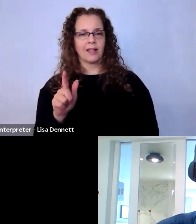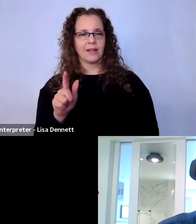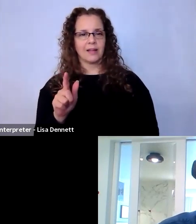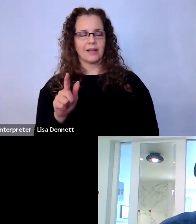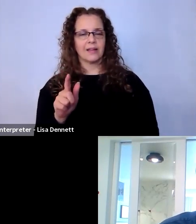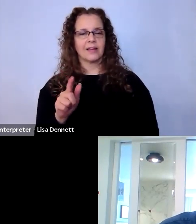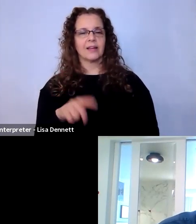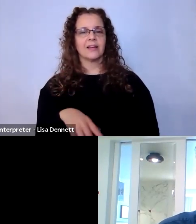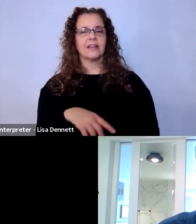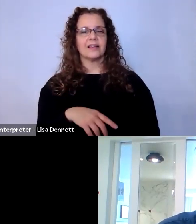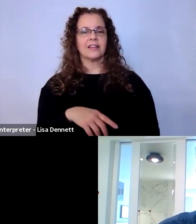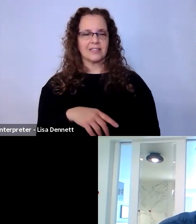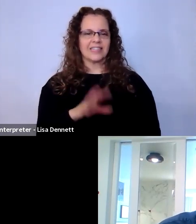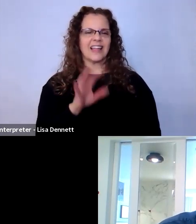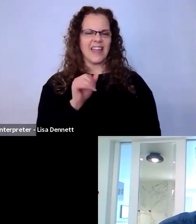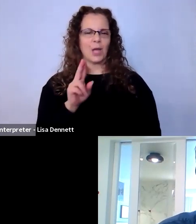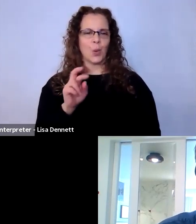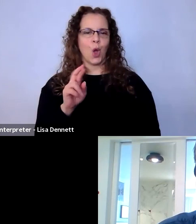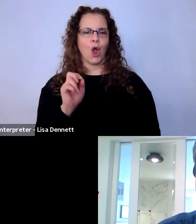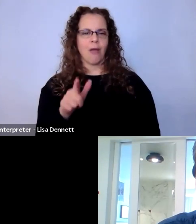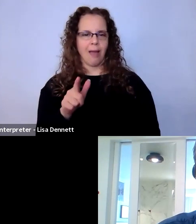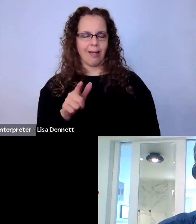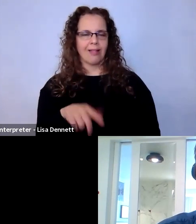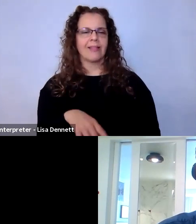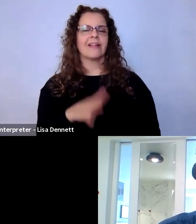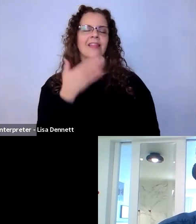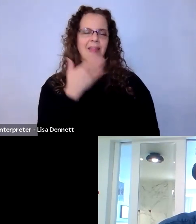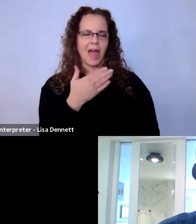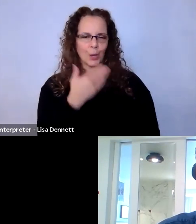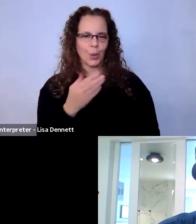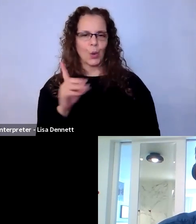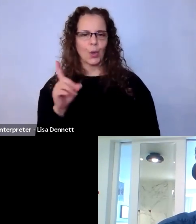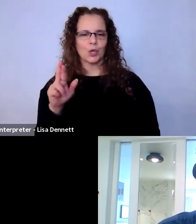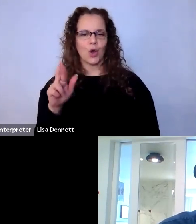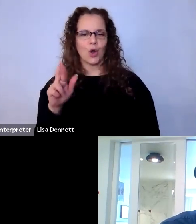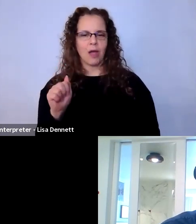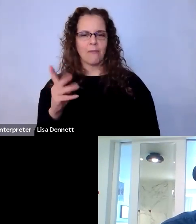Joe Devon: So that's the URL Thank you Dr Maria I will echo your sentiments it's